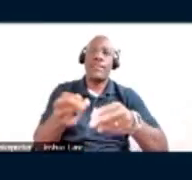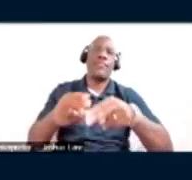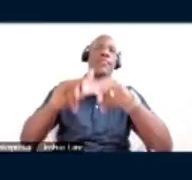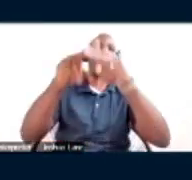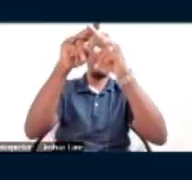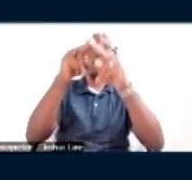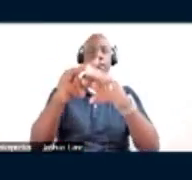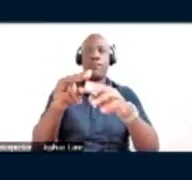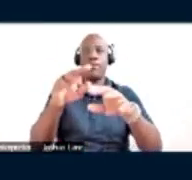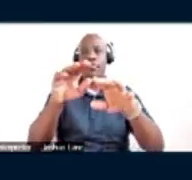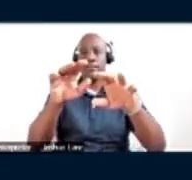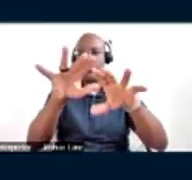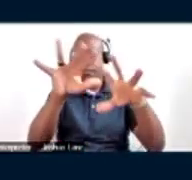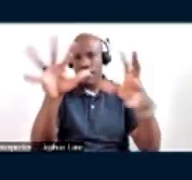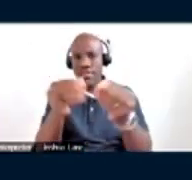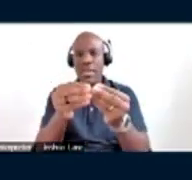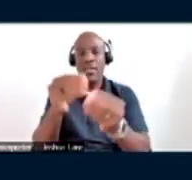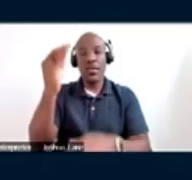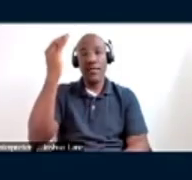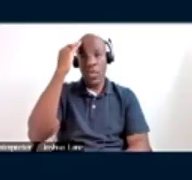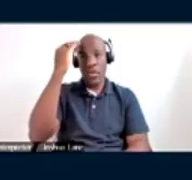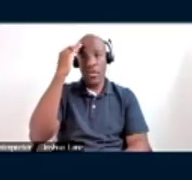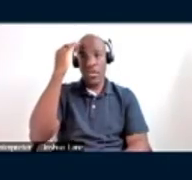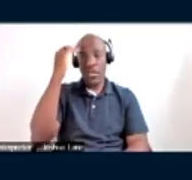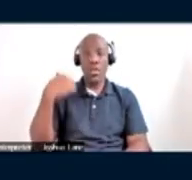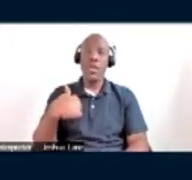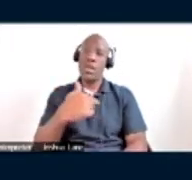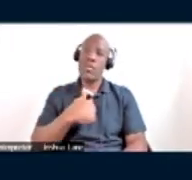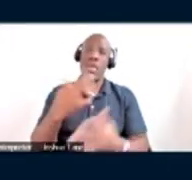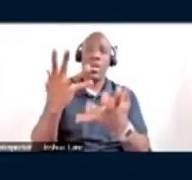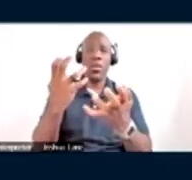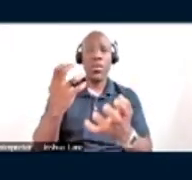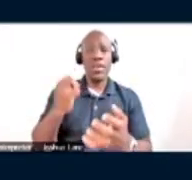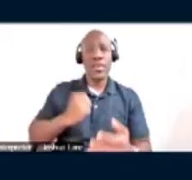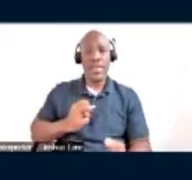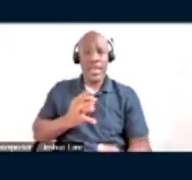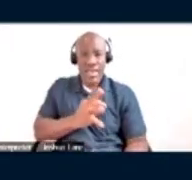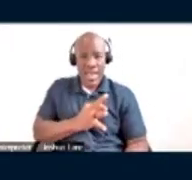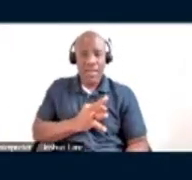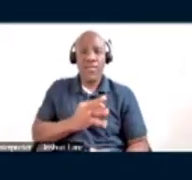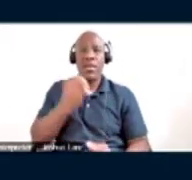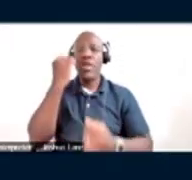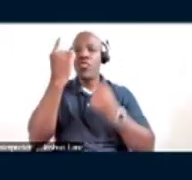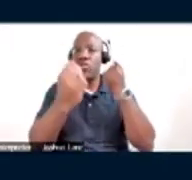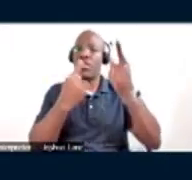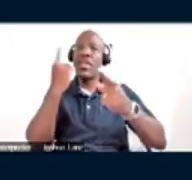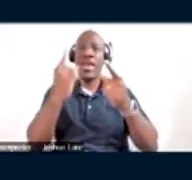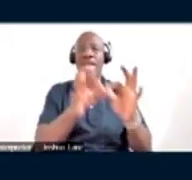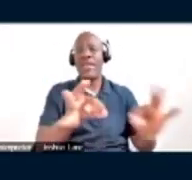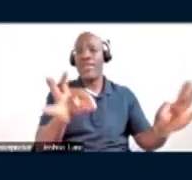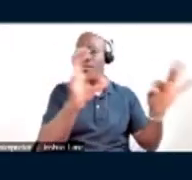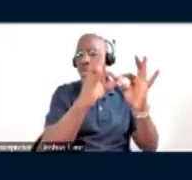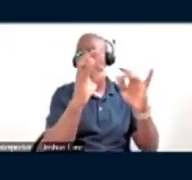the critical importance of diversity and the link between diversity and excellence and review.